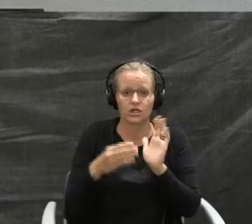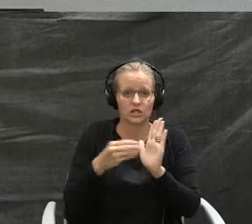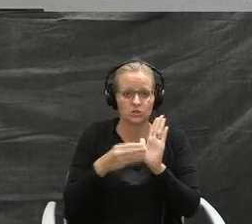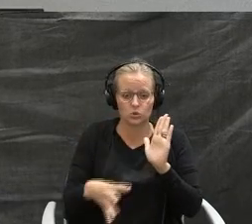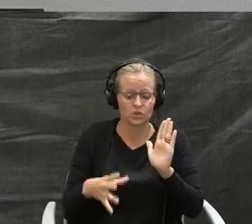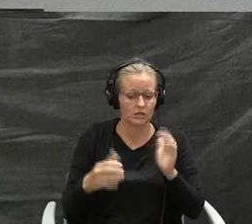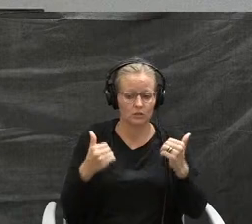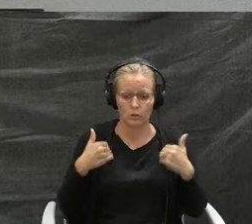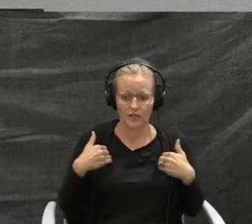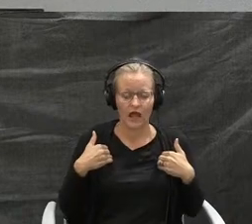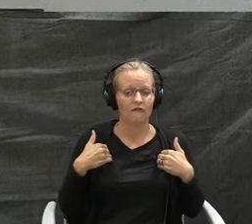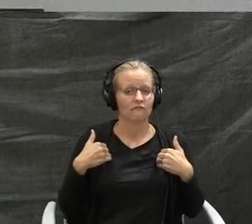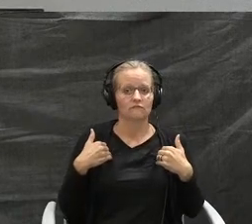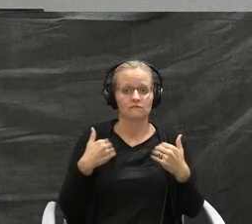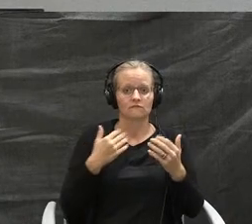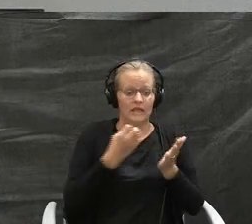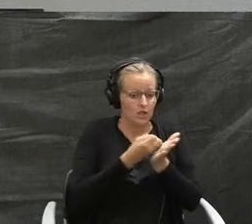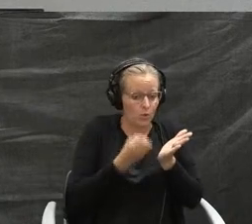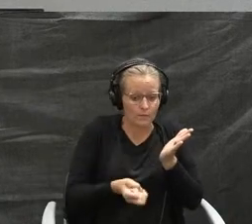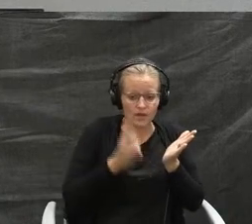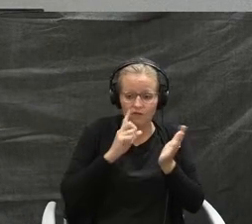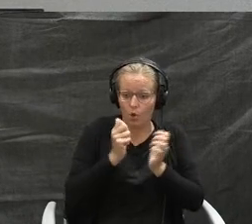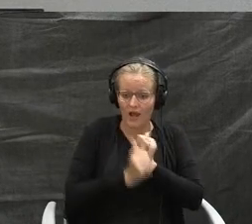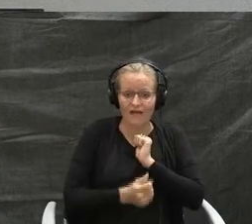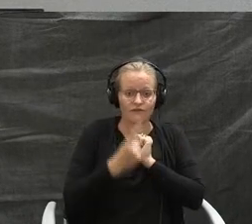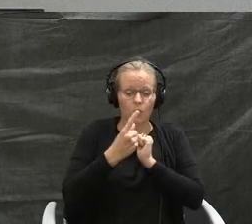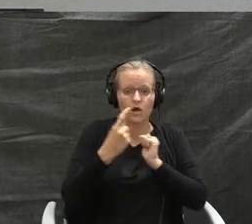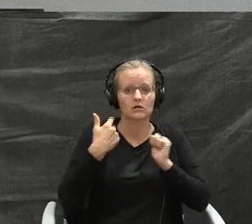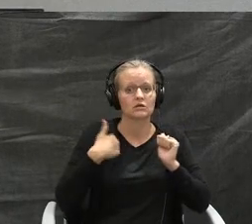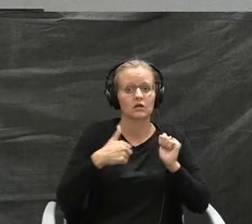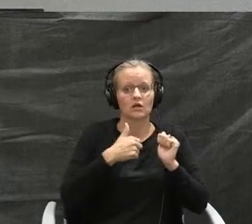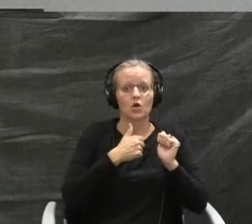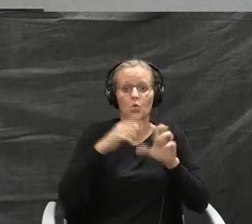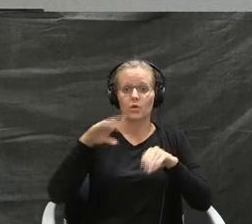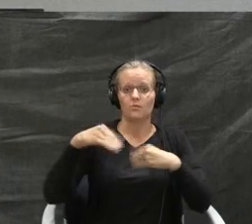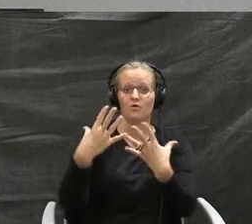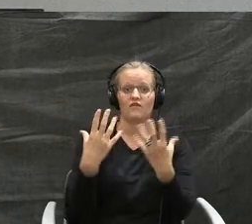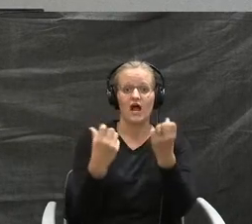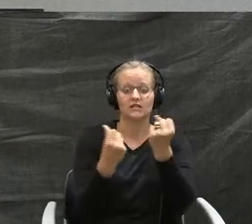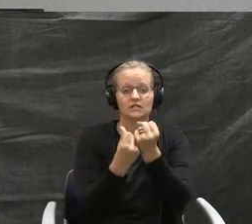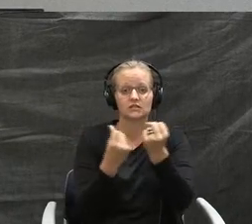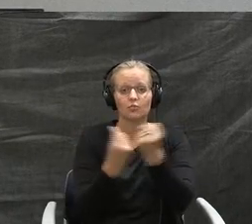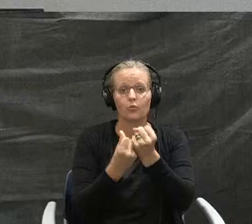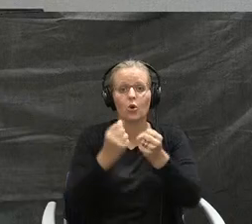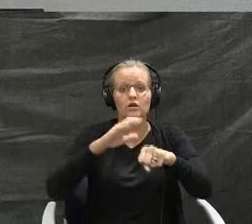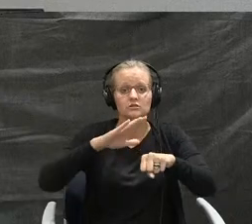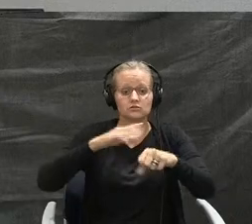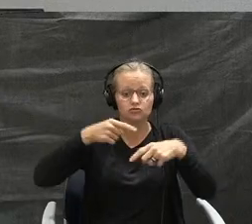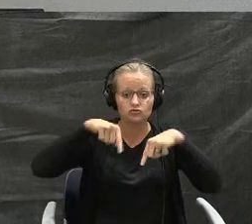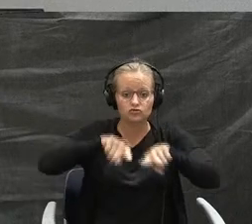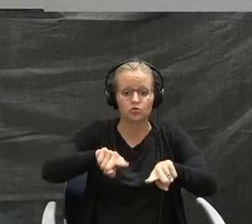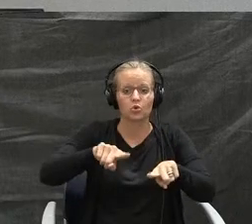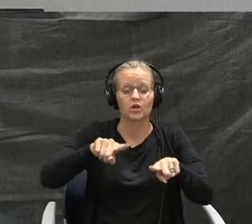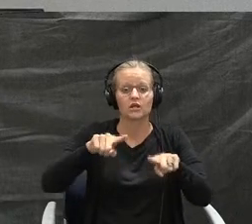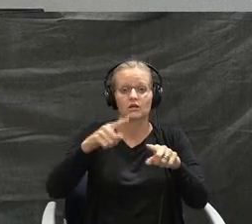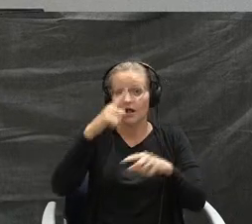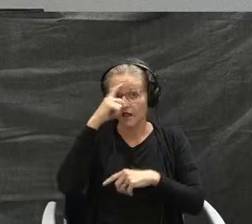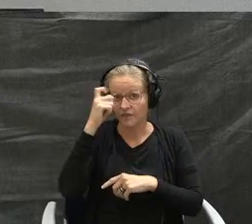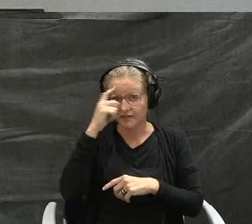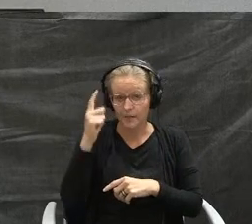provided some support over the summer for students who didn't do well during the closure. And will continue to do that.